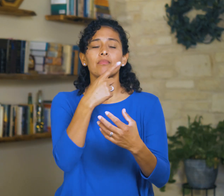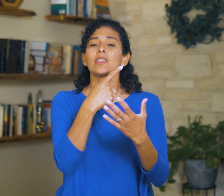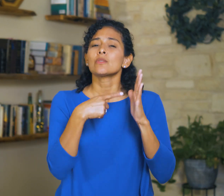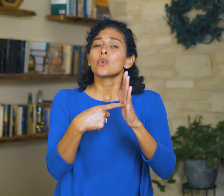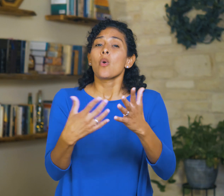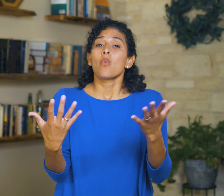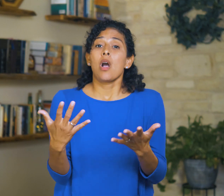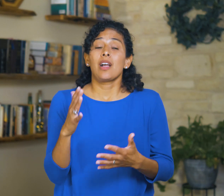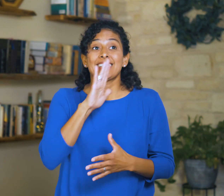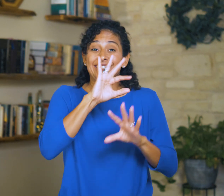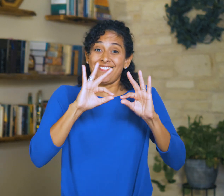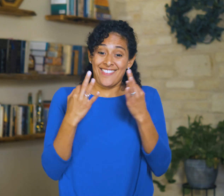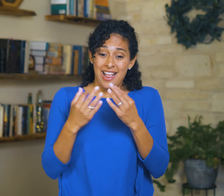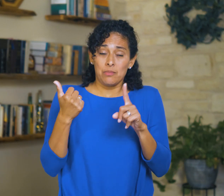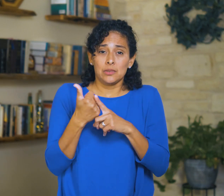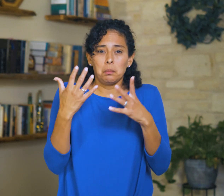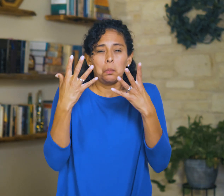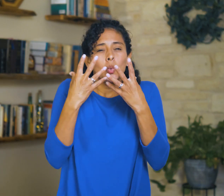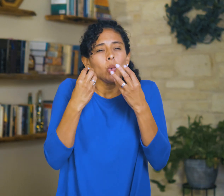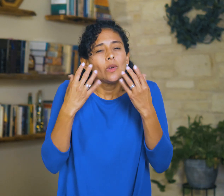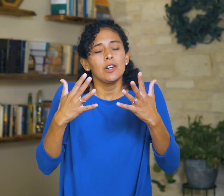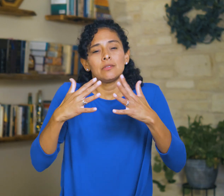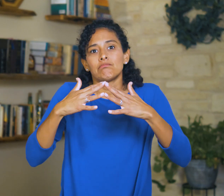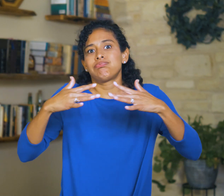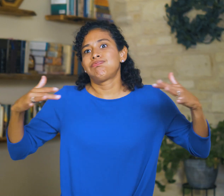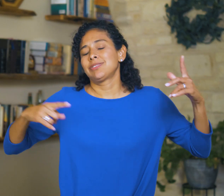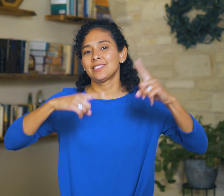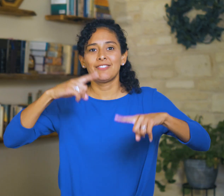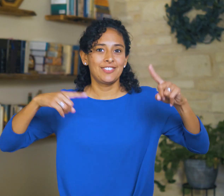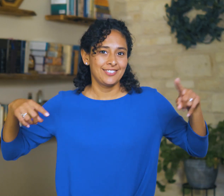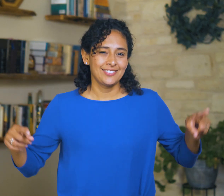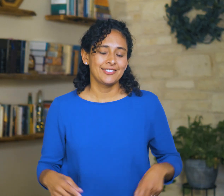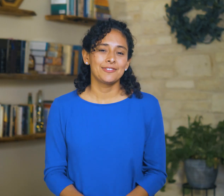He continues to show us the beautiful diversity of His family.